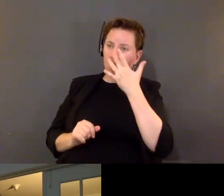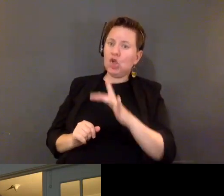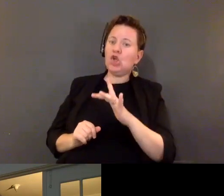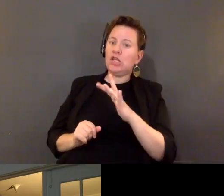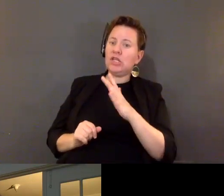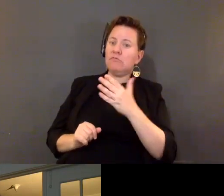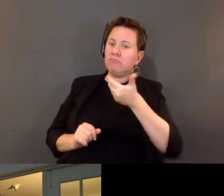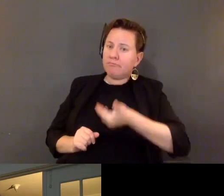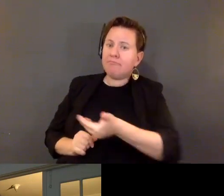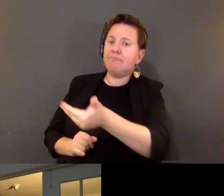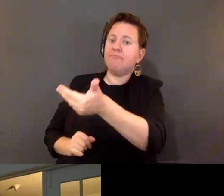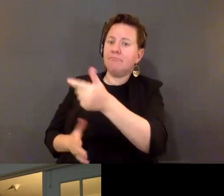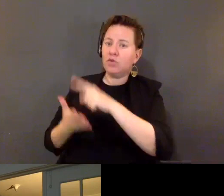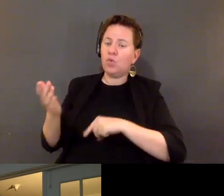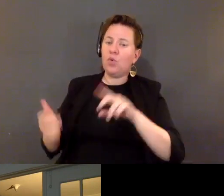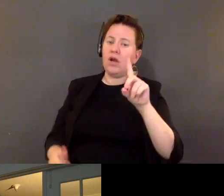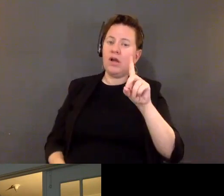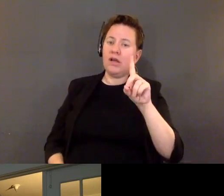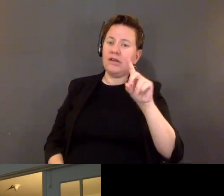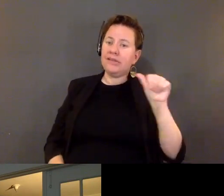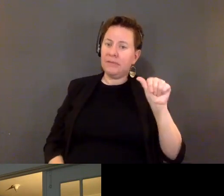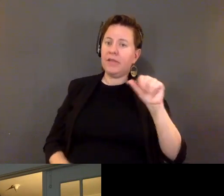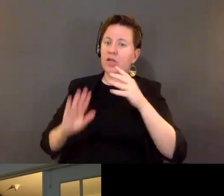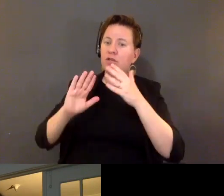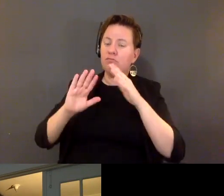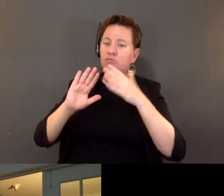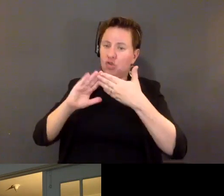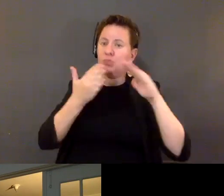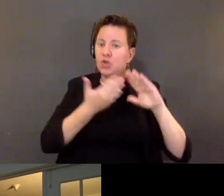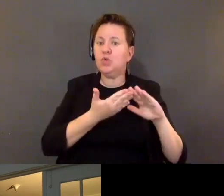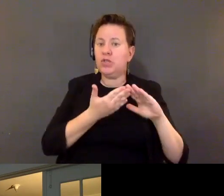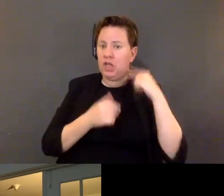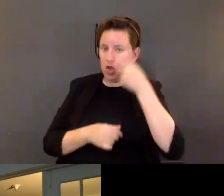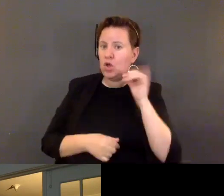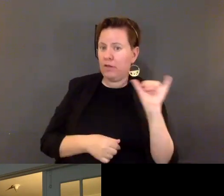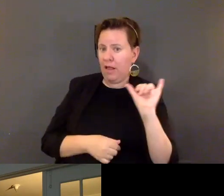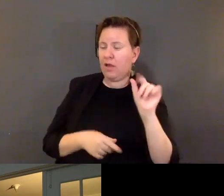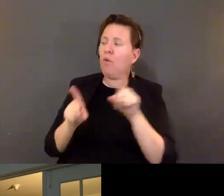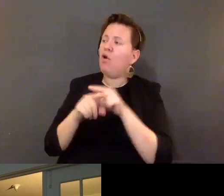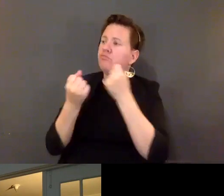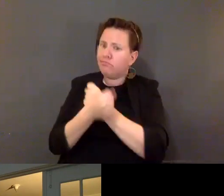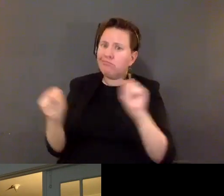to what disability community could be and also a safe space where we could just be children